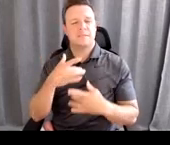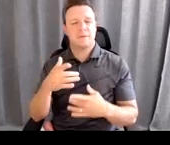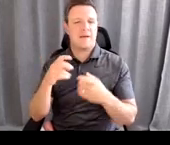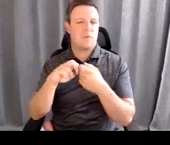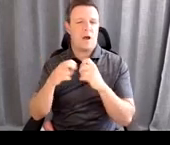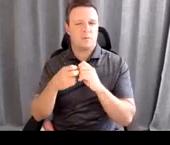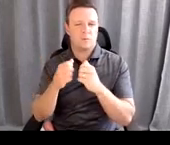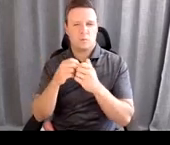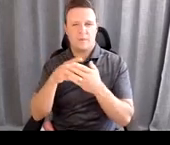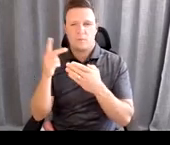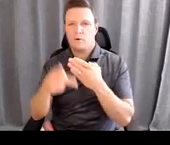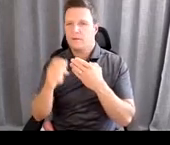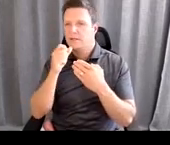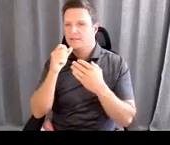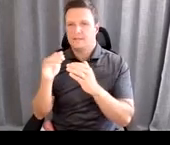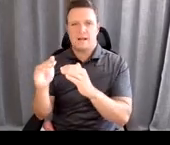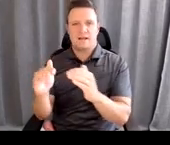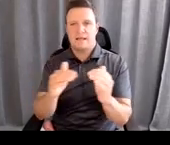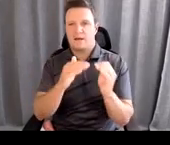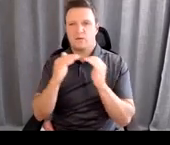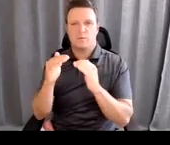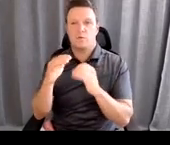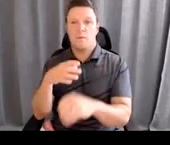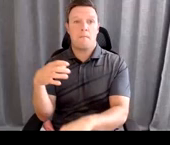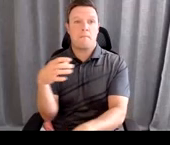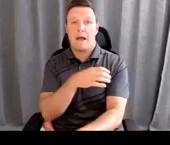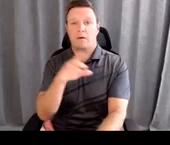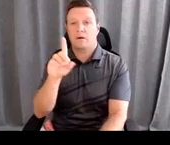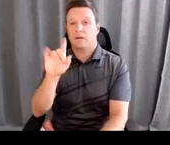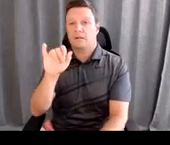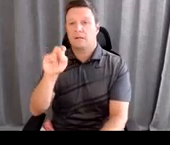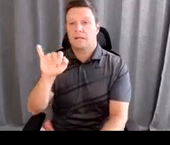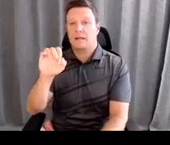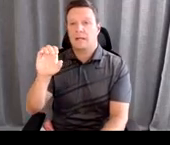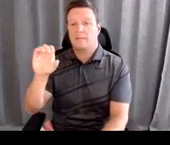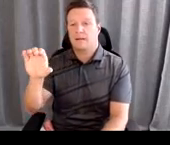inequitable power dynamic that inherently privileges one group over another, right?